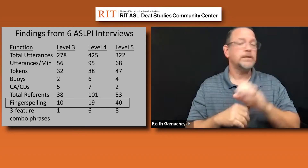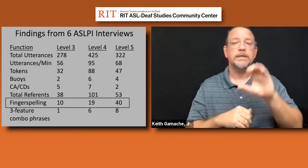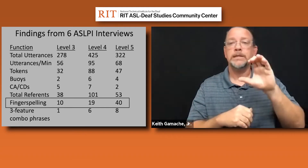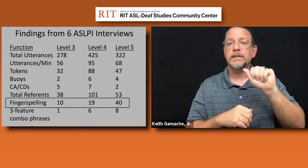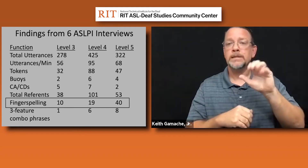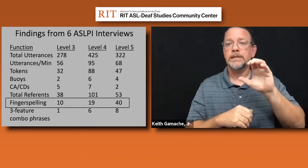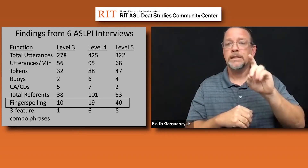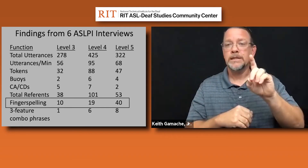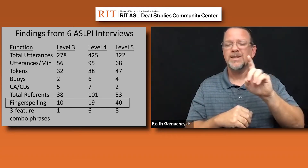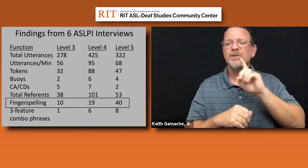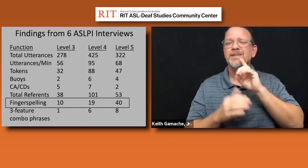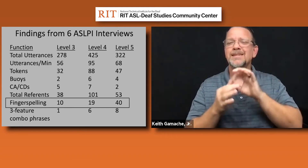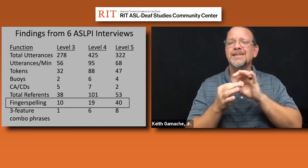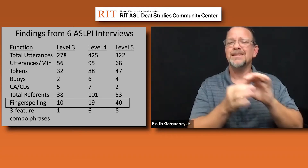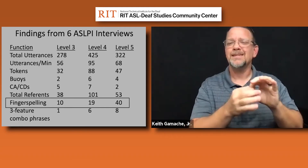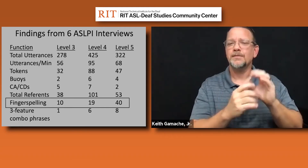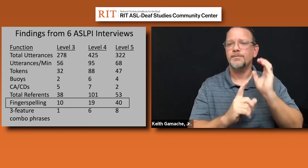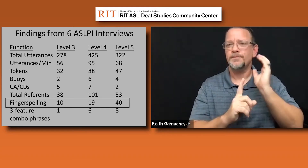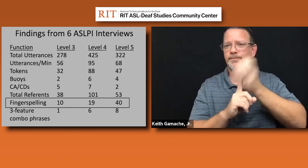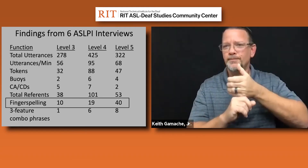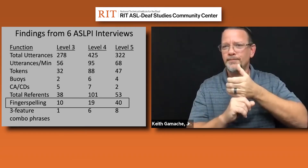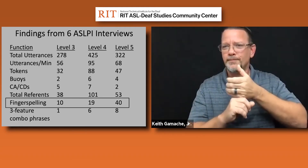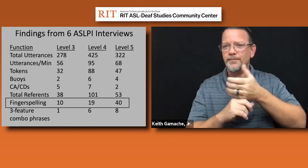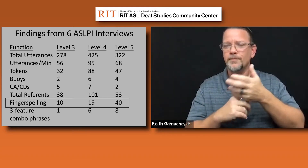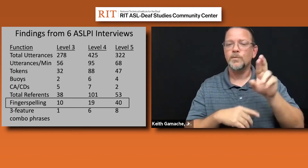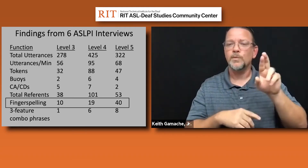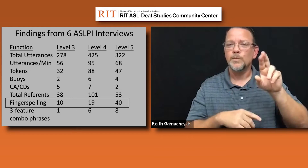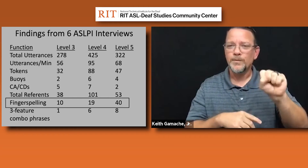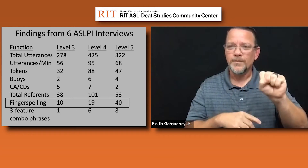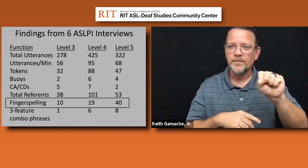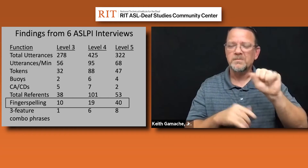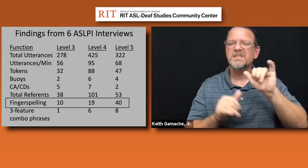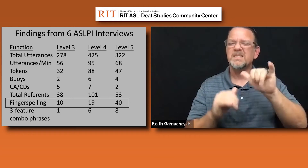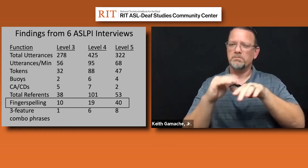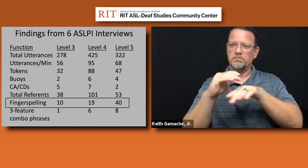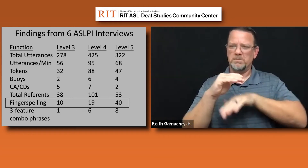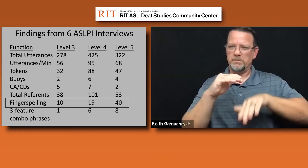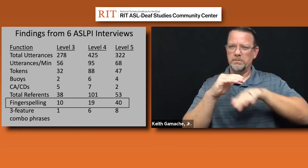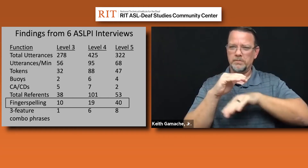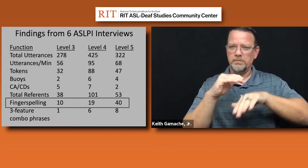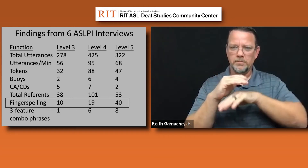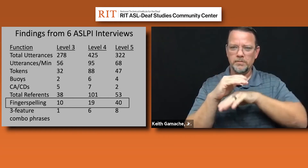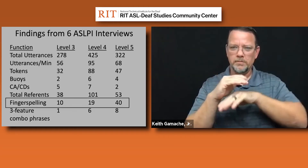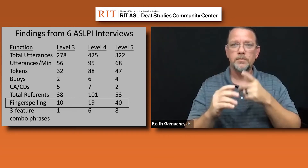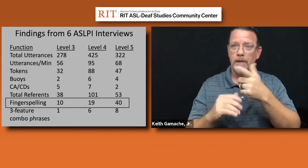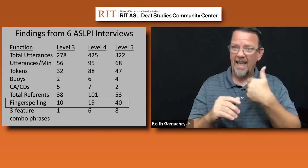and then CA/CDs have to talk about how we personify or demonstrate action,